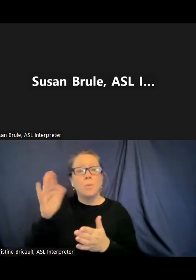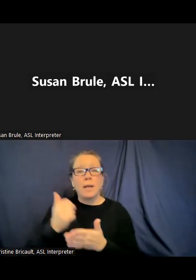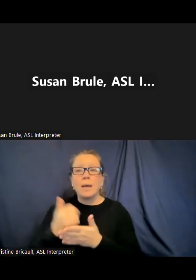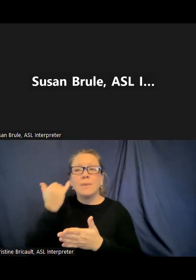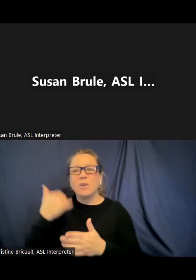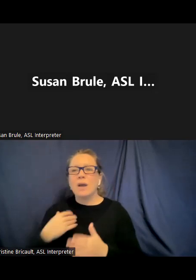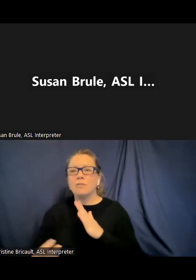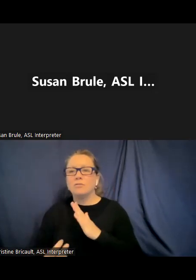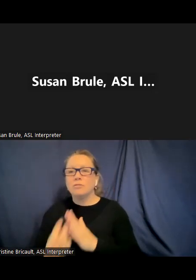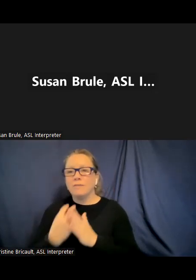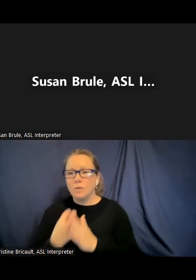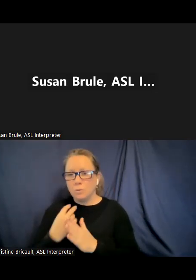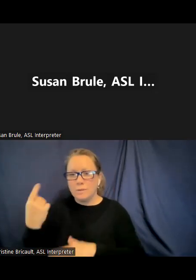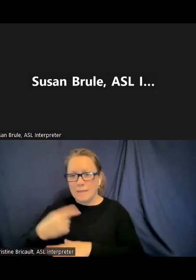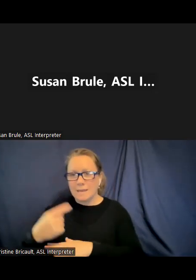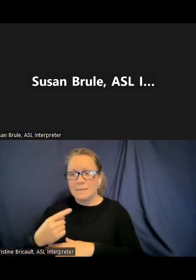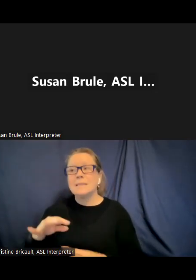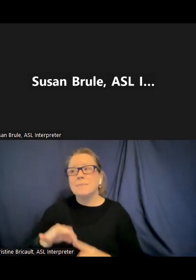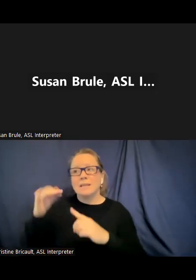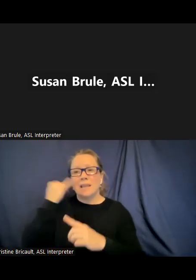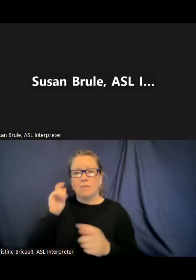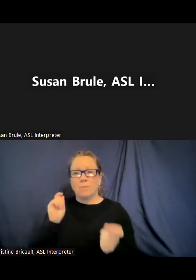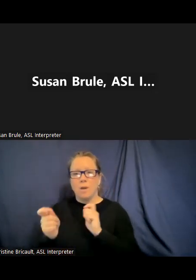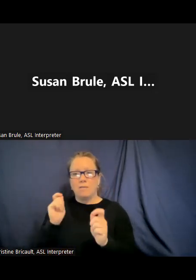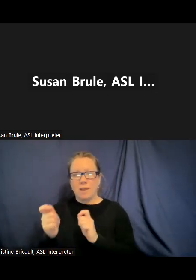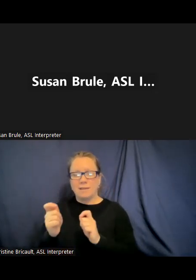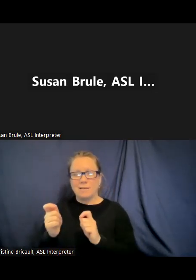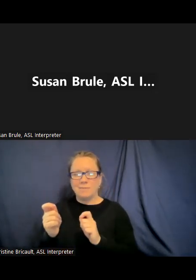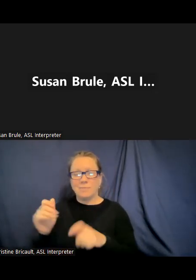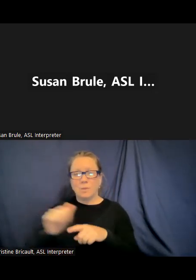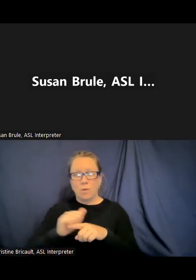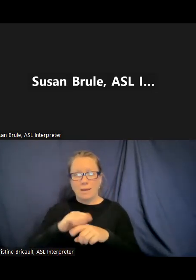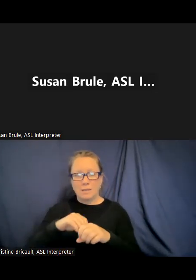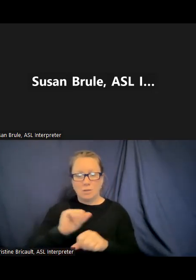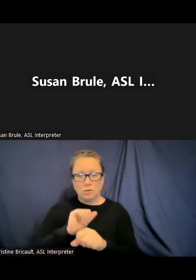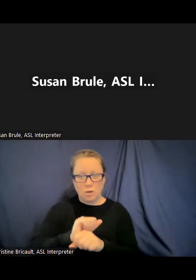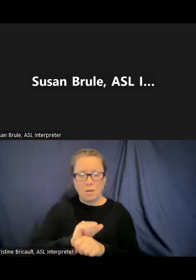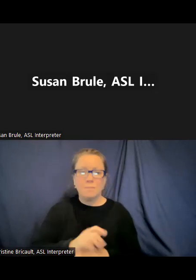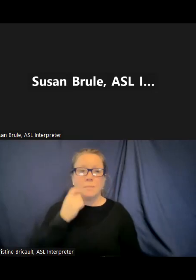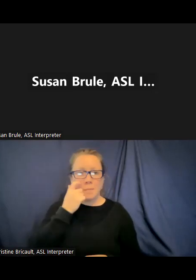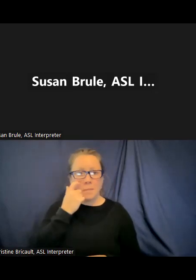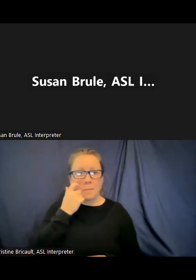Especially when you're modifying practices and procedures. You know, having a review date to see